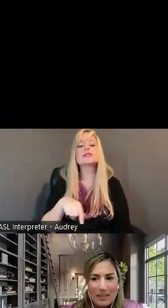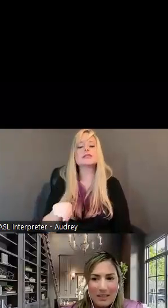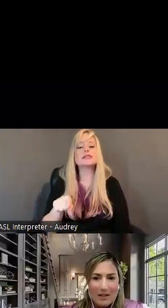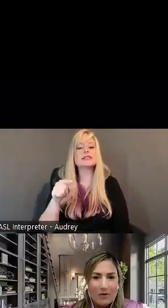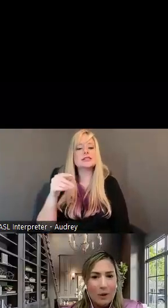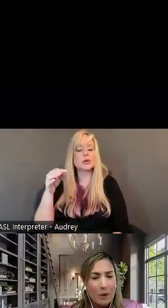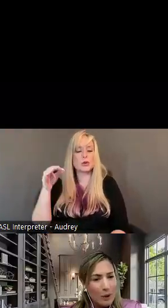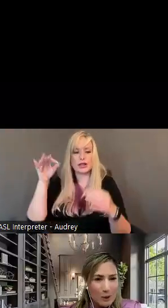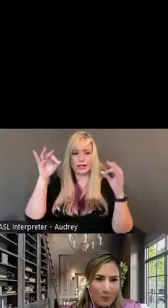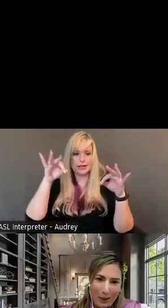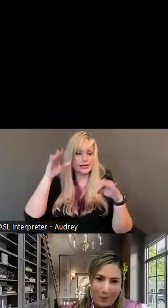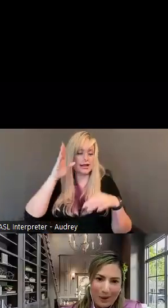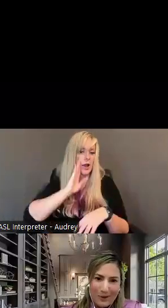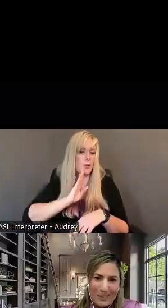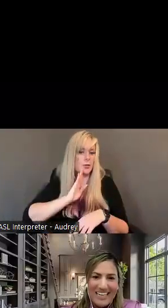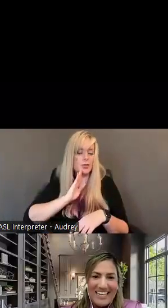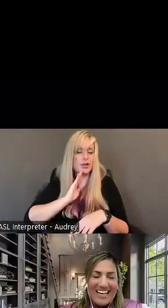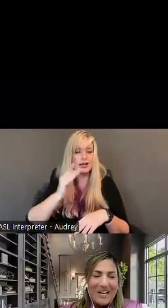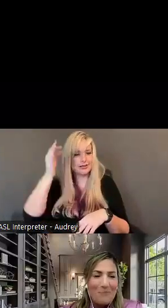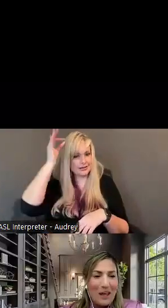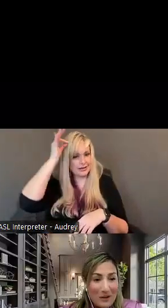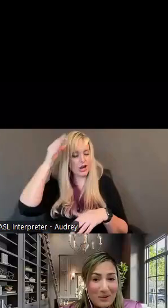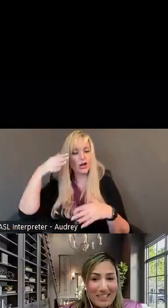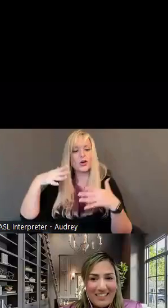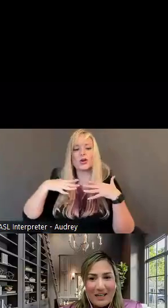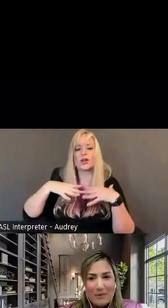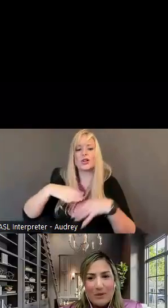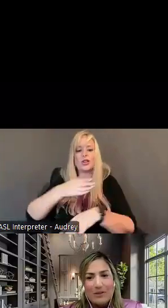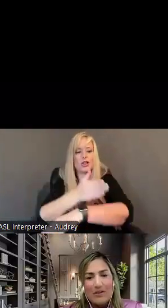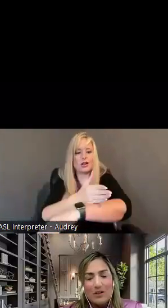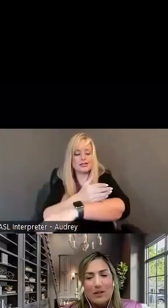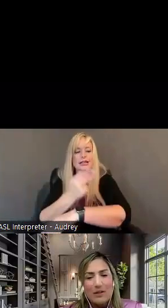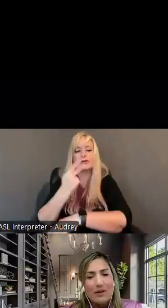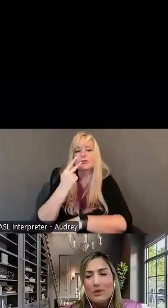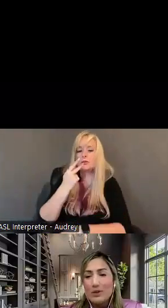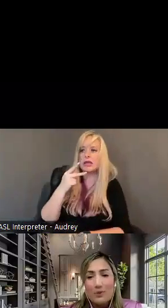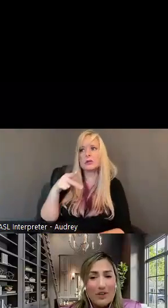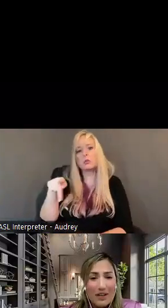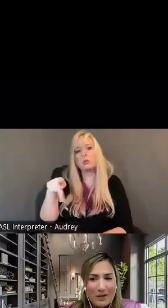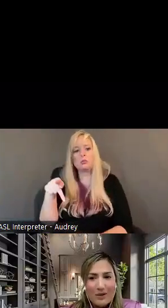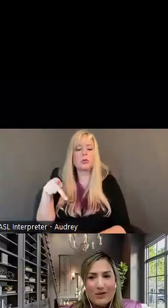sleeve purpleish pink blouse. I also want to take the time to acknowledge my incredible supervisors,